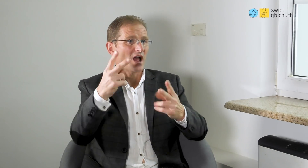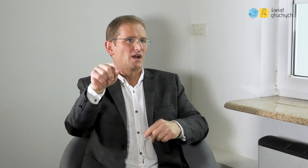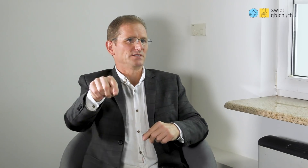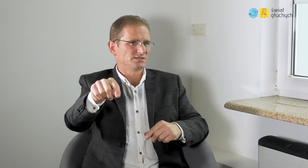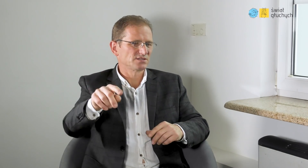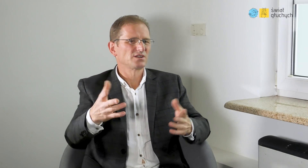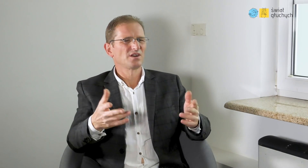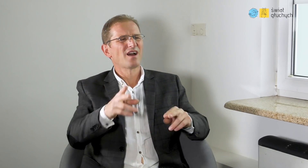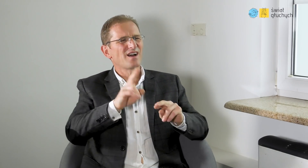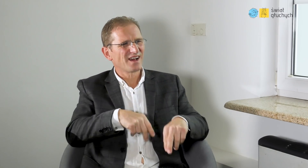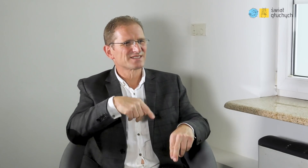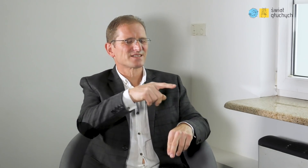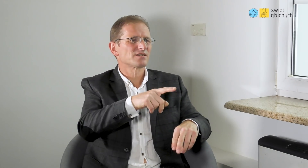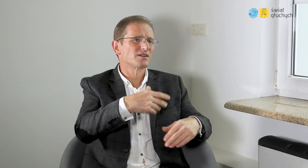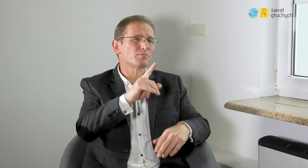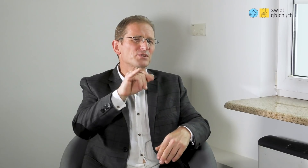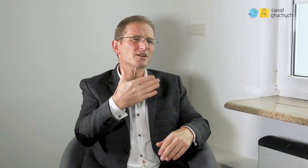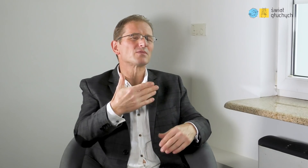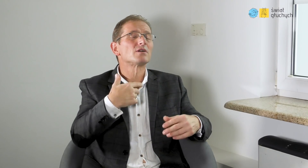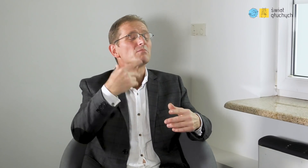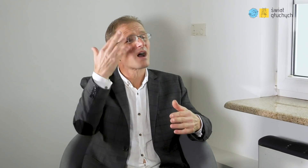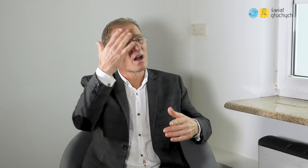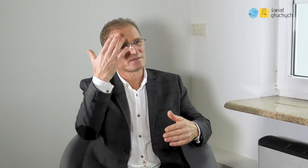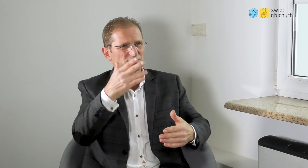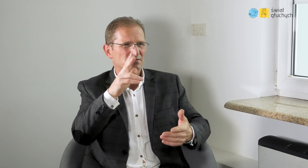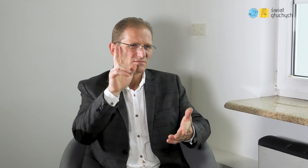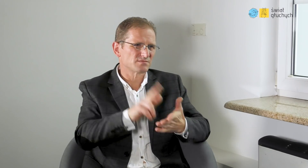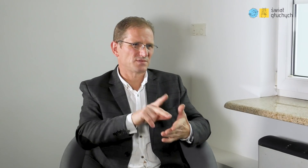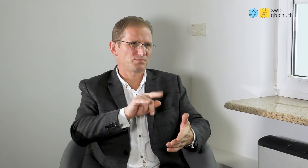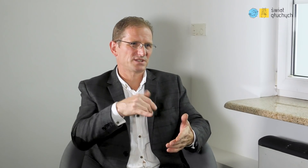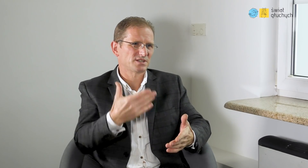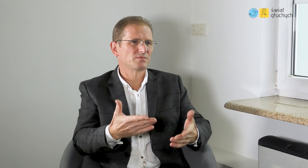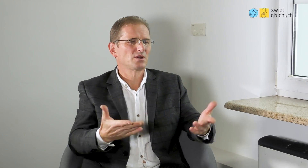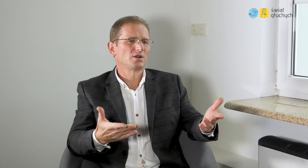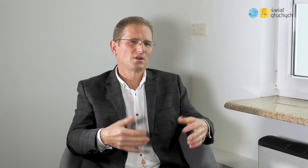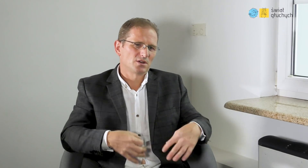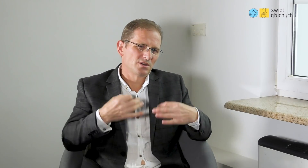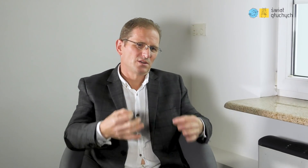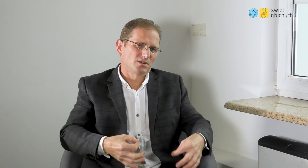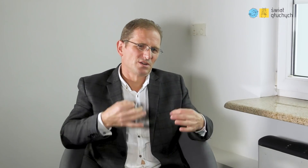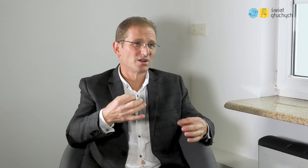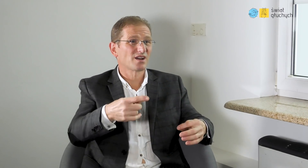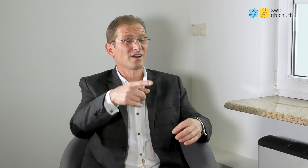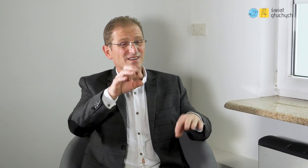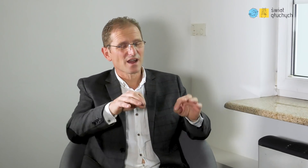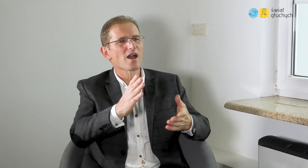I dream of being approved Polish Sign Language, I'm fighting for it all the time. There are elections, plans.